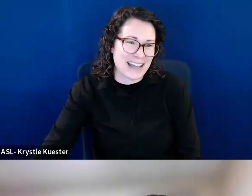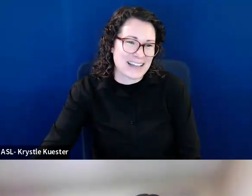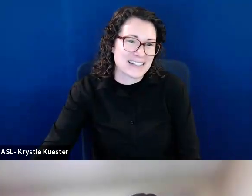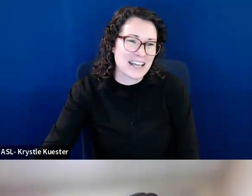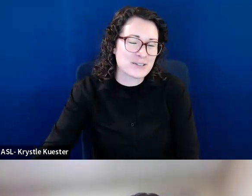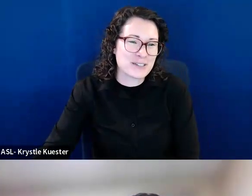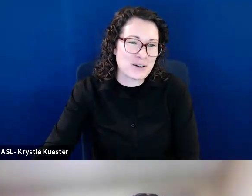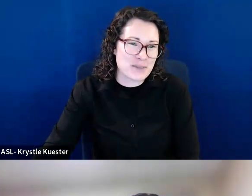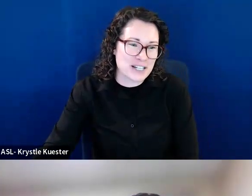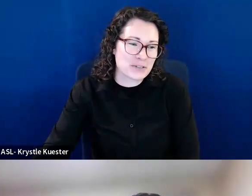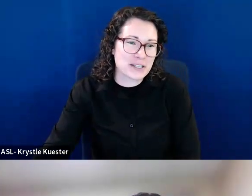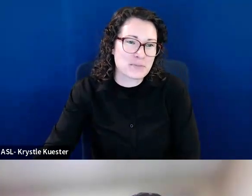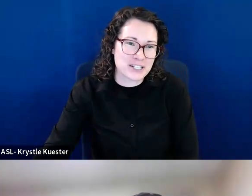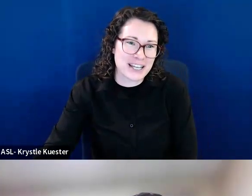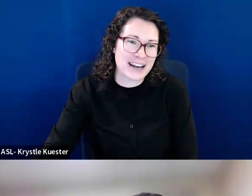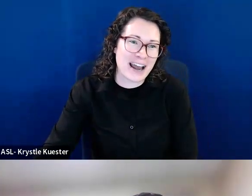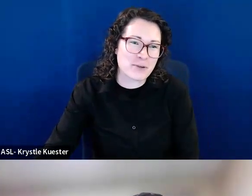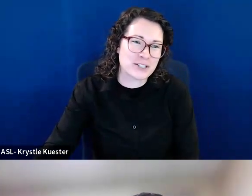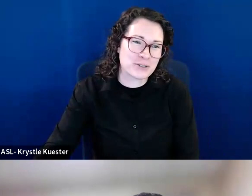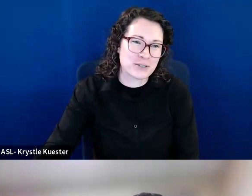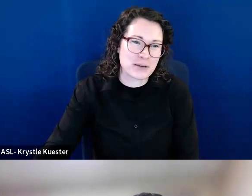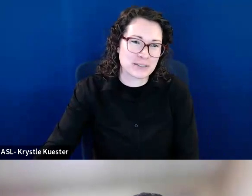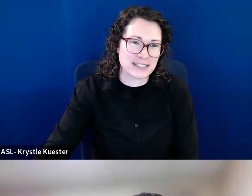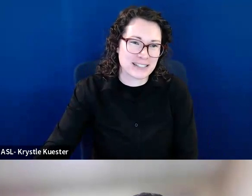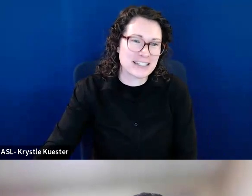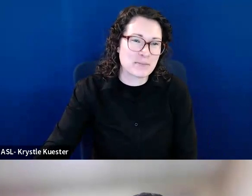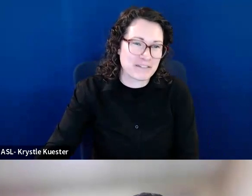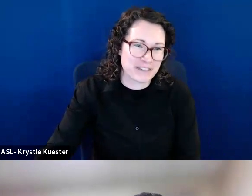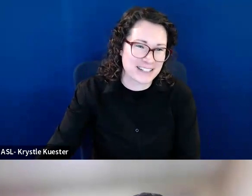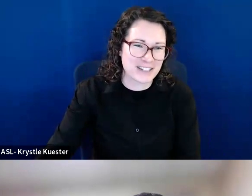Yes, thank you so much. I really appreciate it. I wanted you to be able to see my face